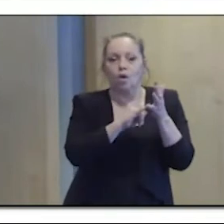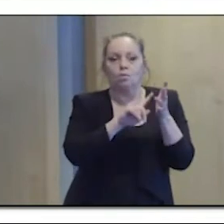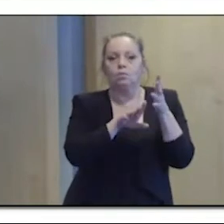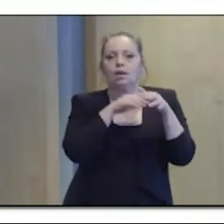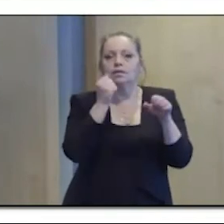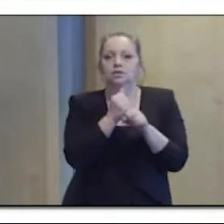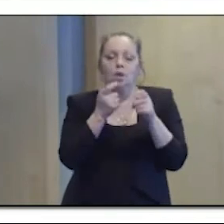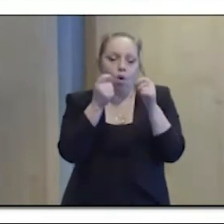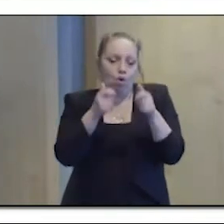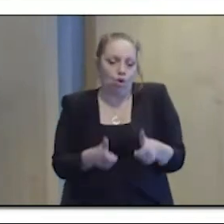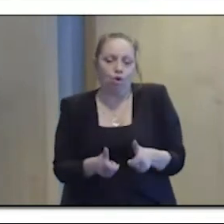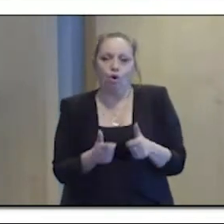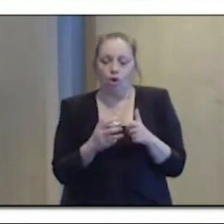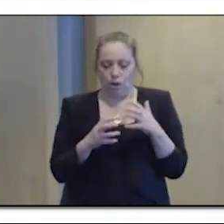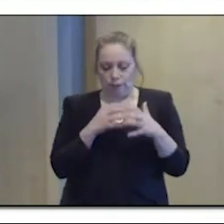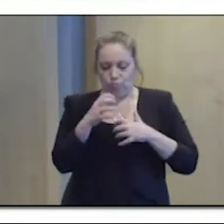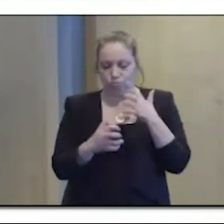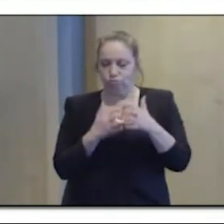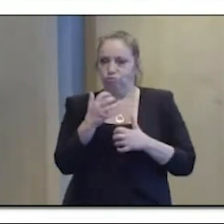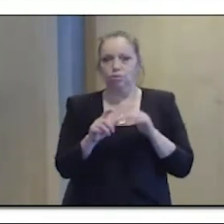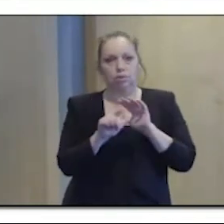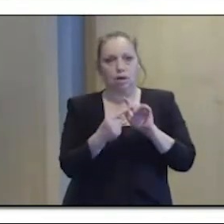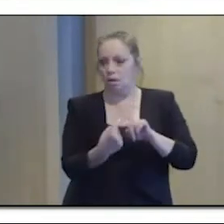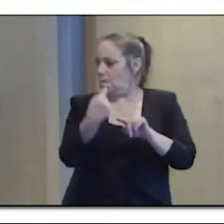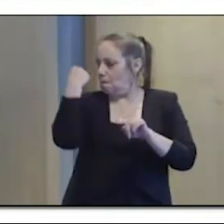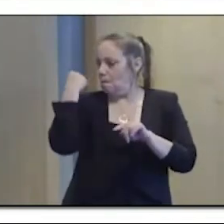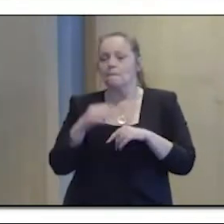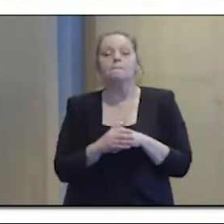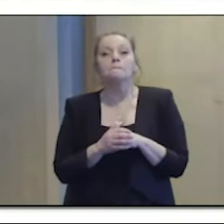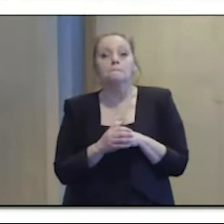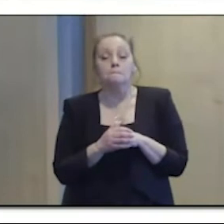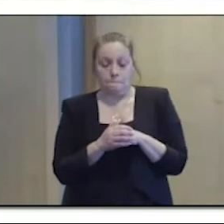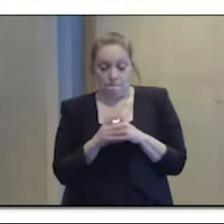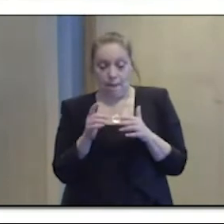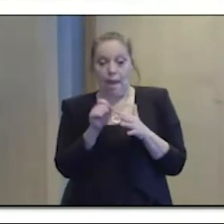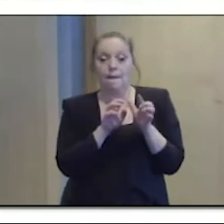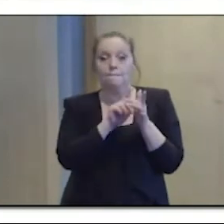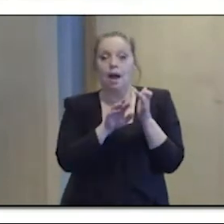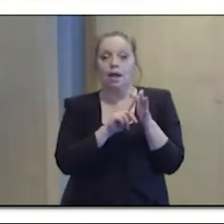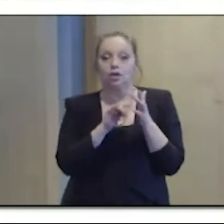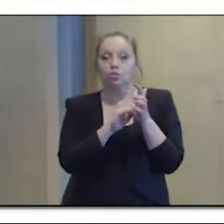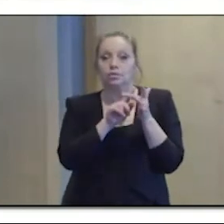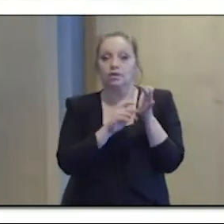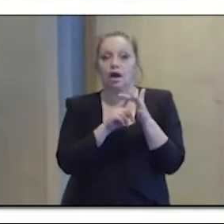in the early industrial period. And the size of a particle influences where it ends up in your